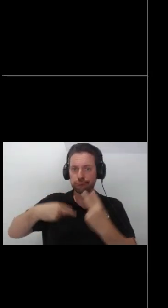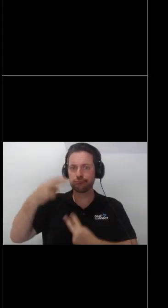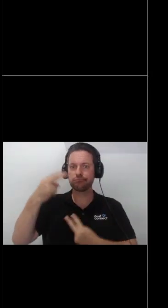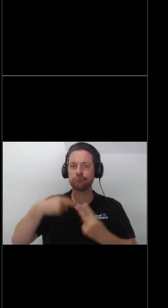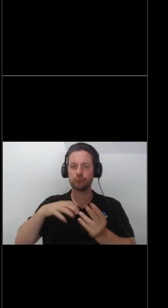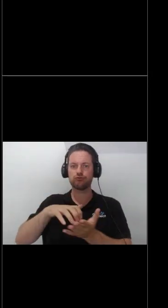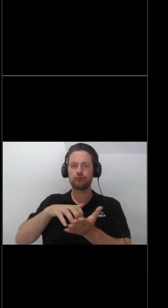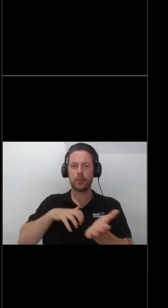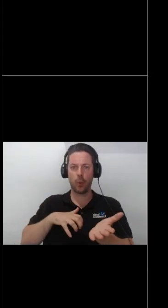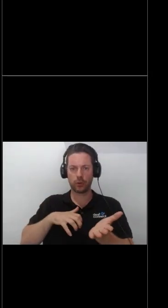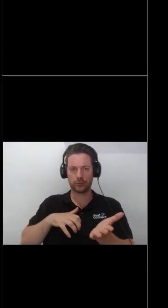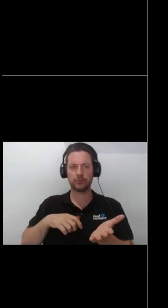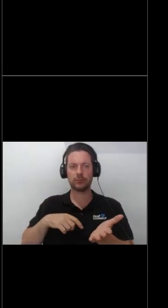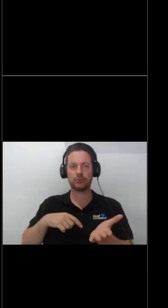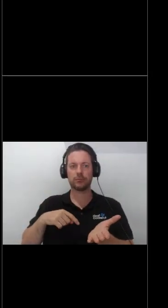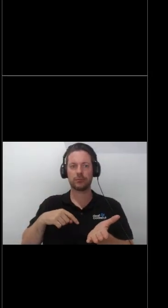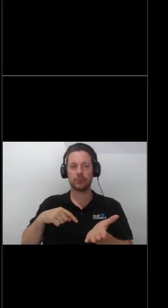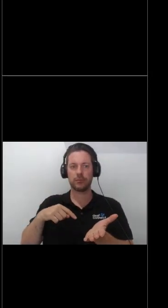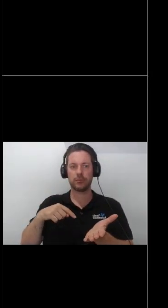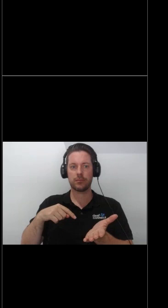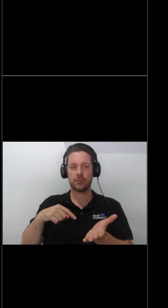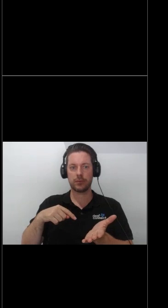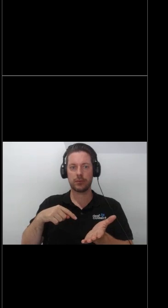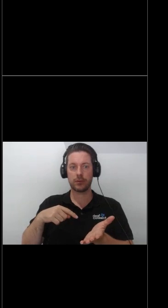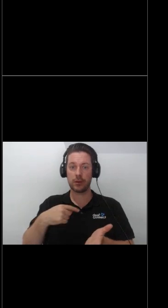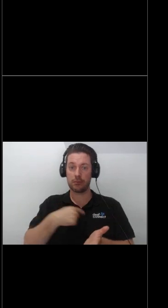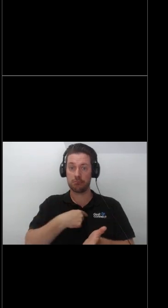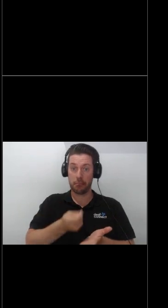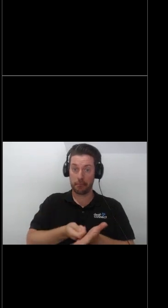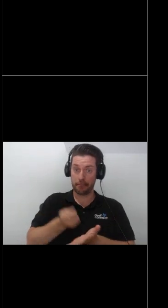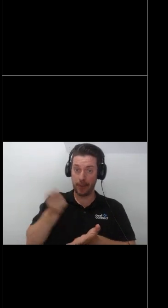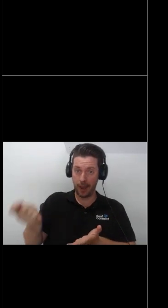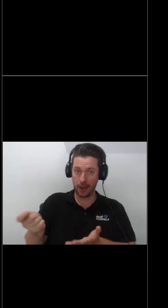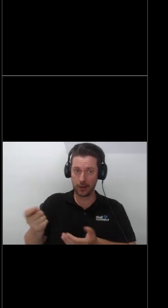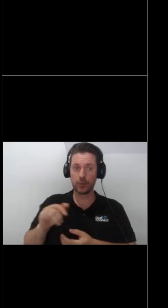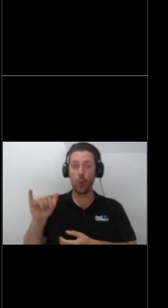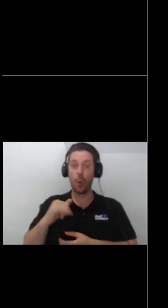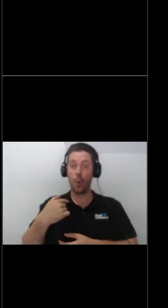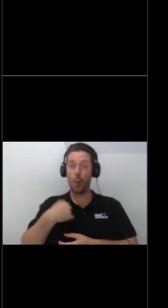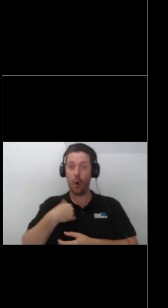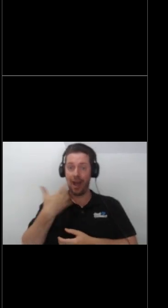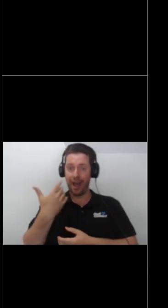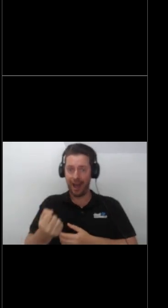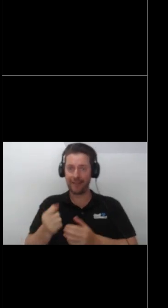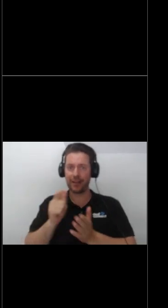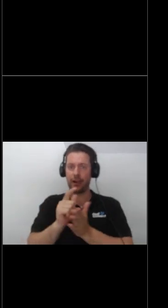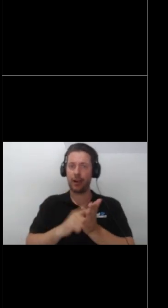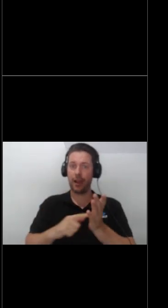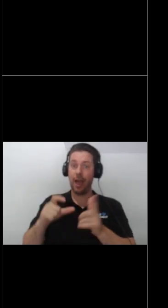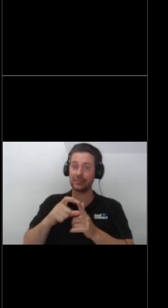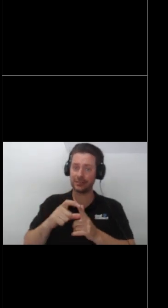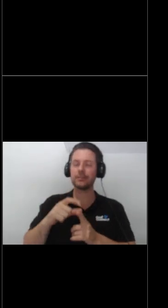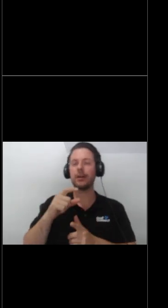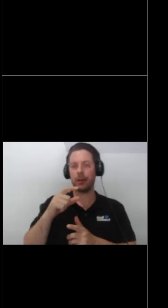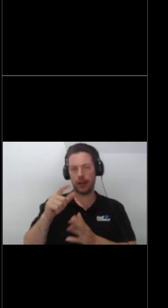that report can be funded privately, or if the person is legally aided, it can be funded by legal aid.